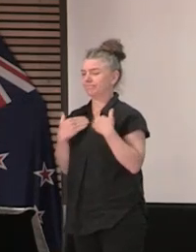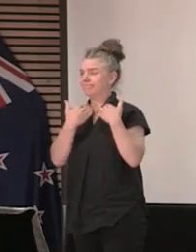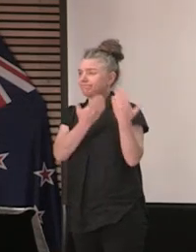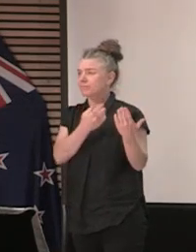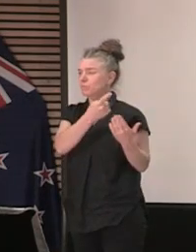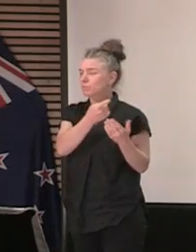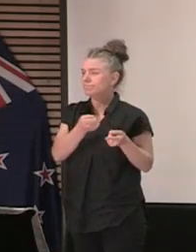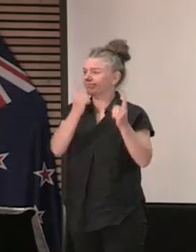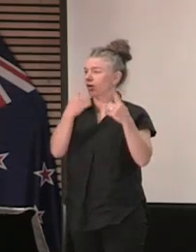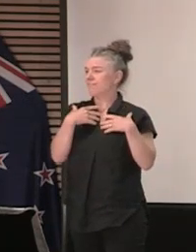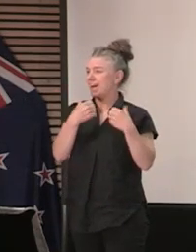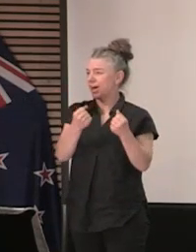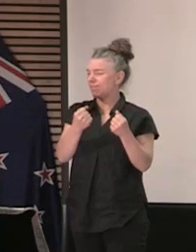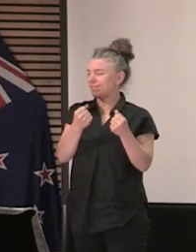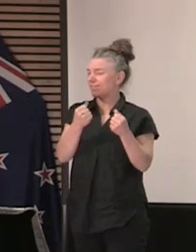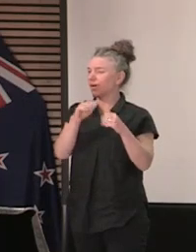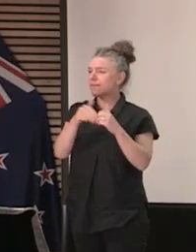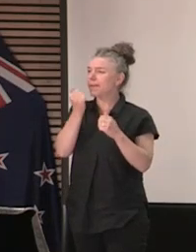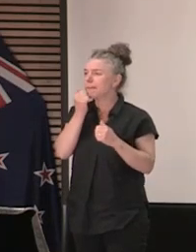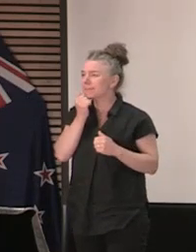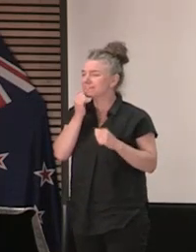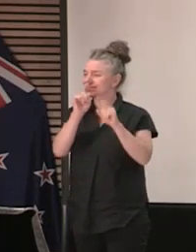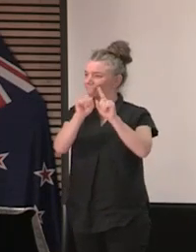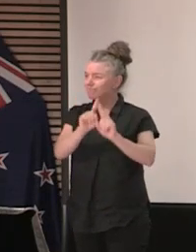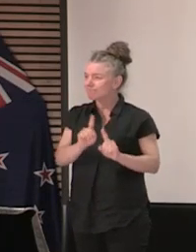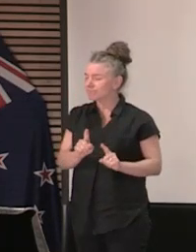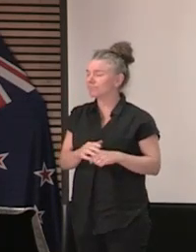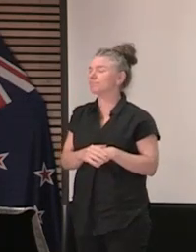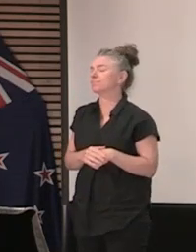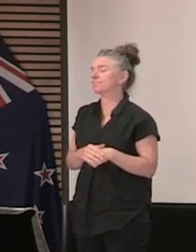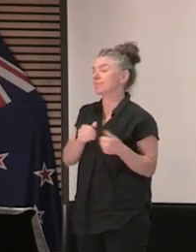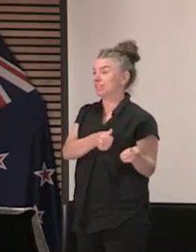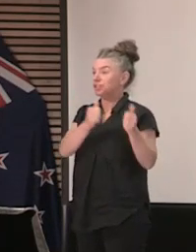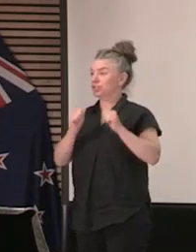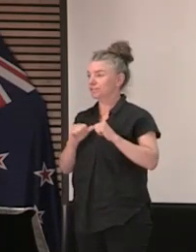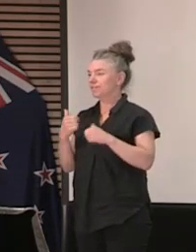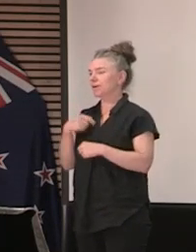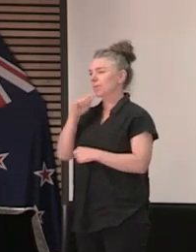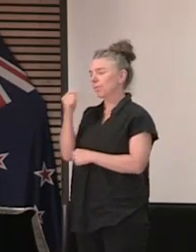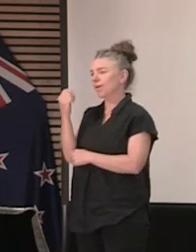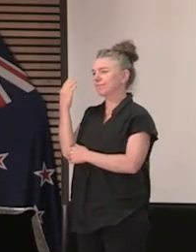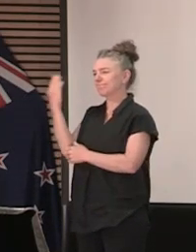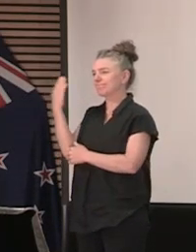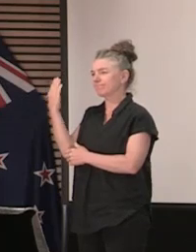Then we'll come back to me and I'll be giving a slightly longer speech given the milestone